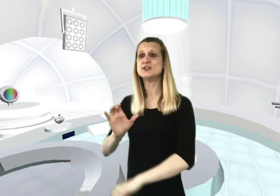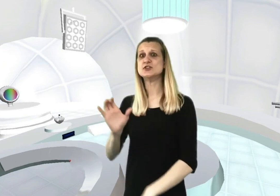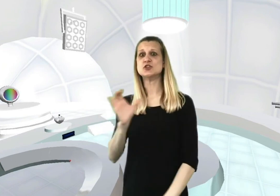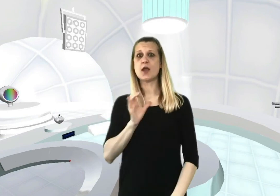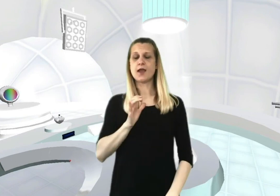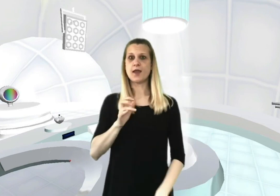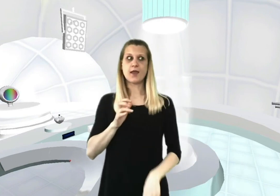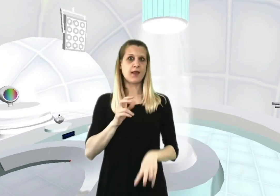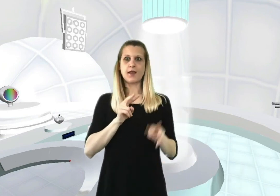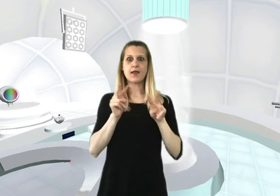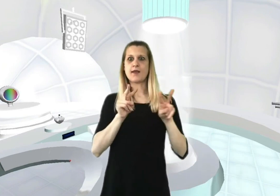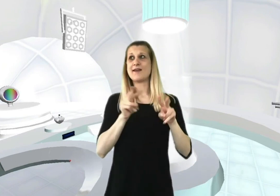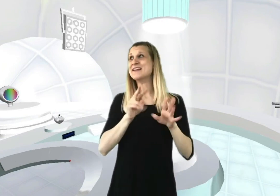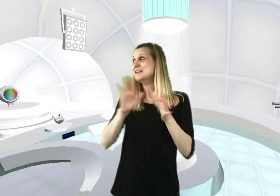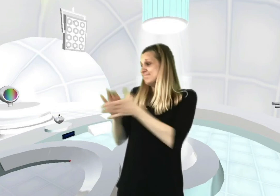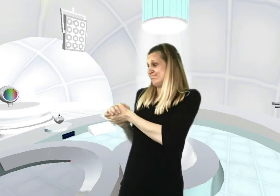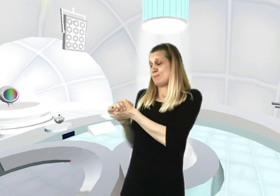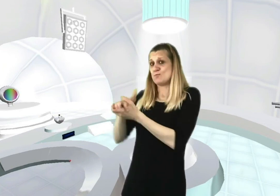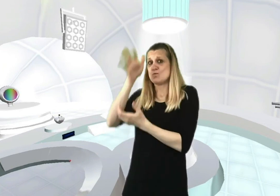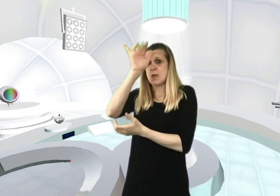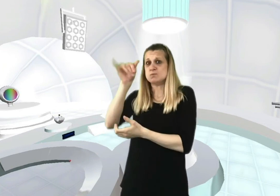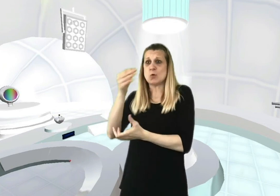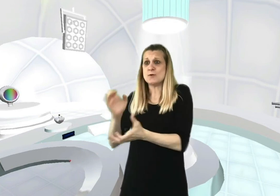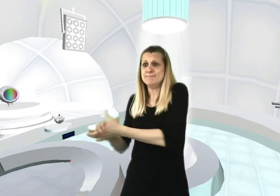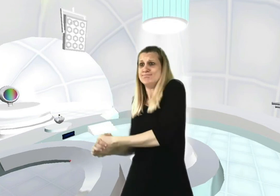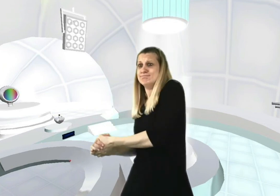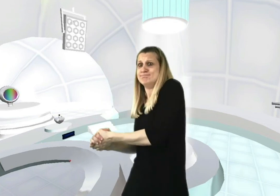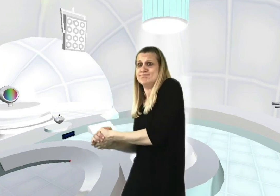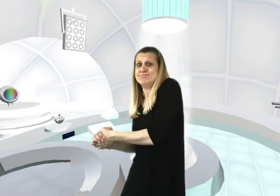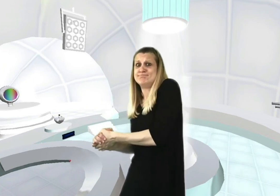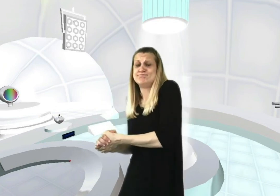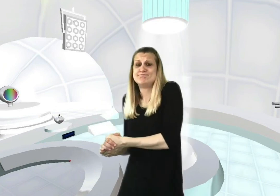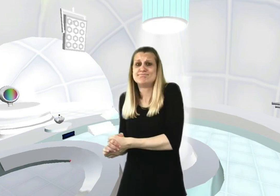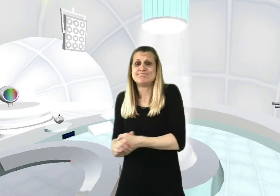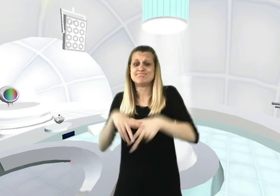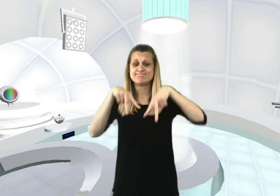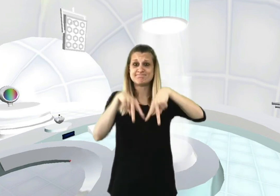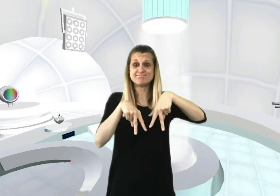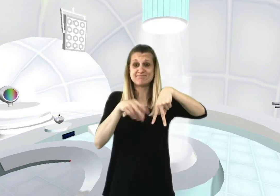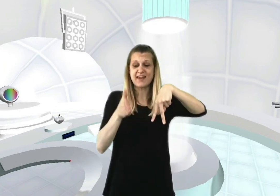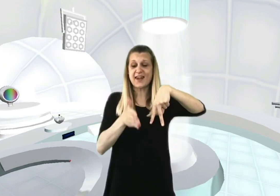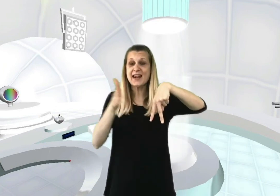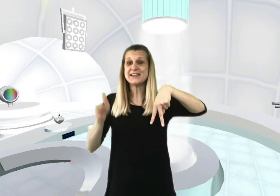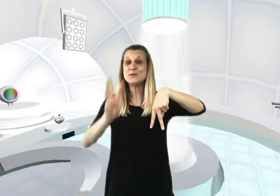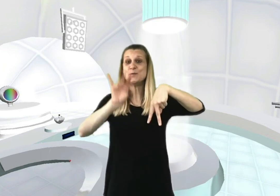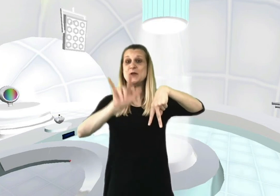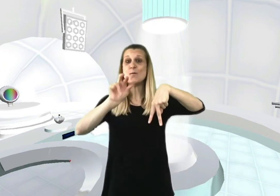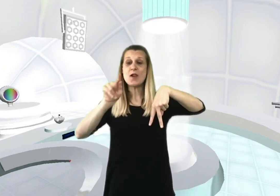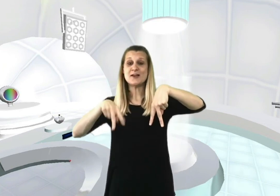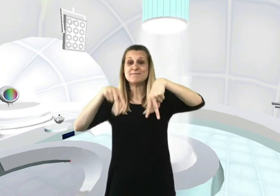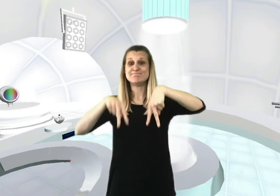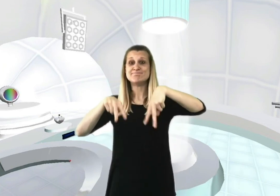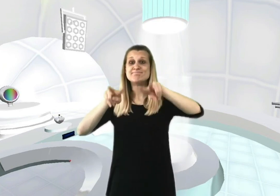Little Charlie caught Grandpa Joe’s hand, and the two of them stood beside Mr. Wonka in the middle of the long bright room,